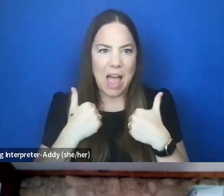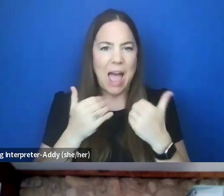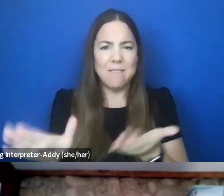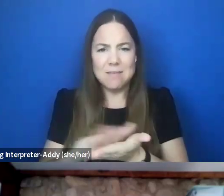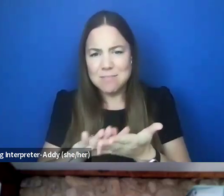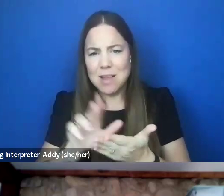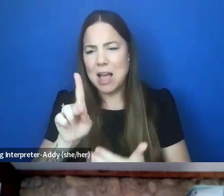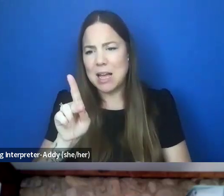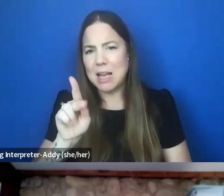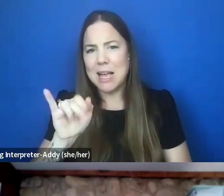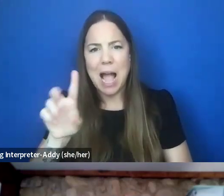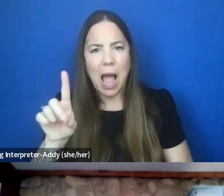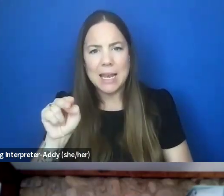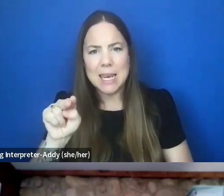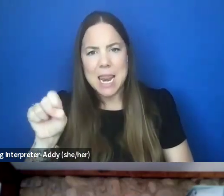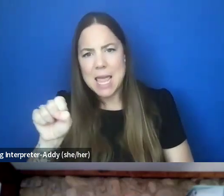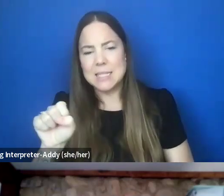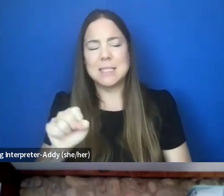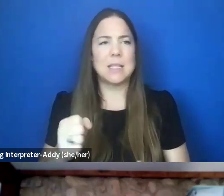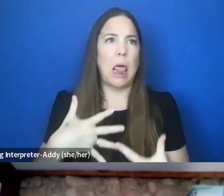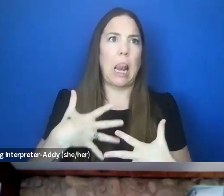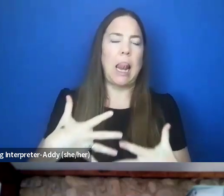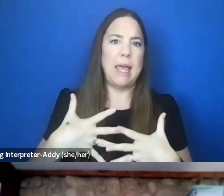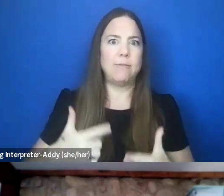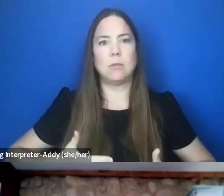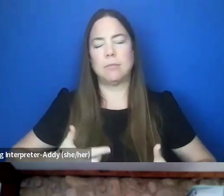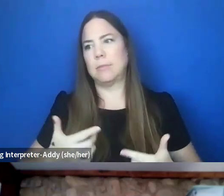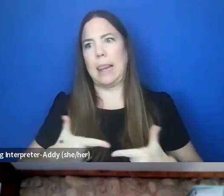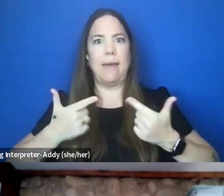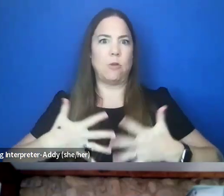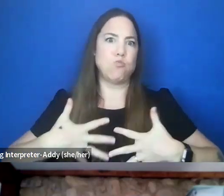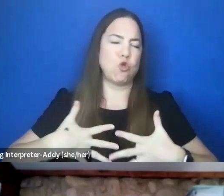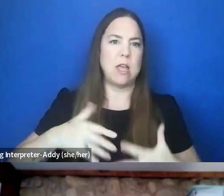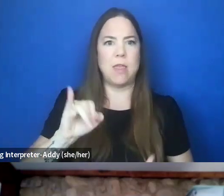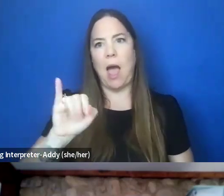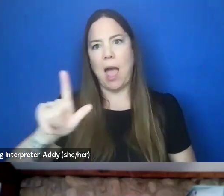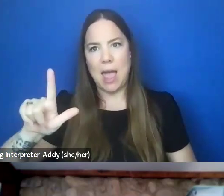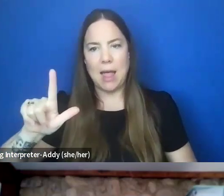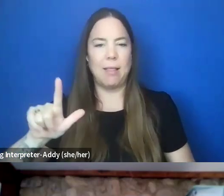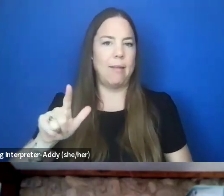Elissa w/ APRIL: lived and breathed il and just, you know, thought the world of youth